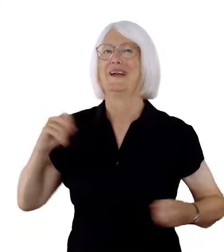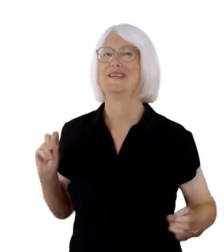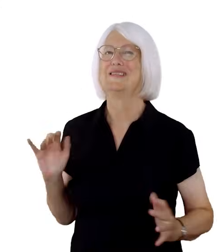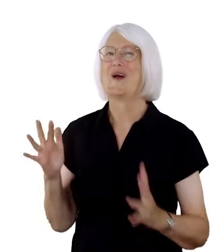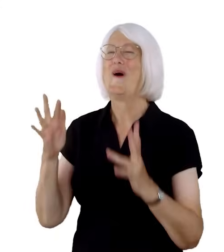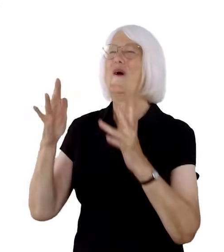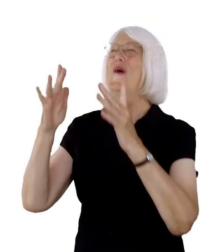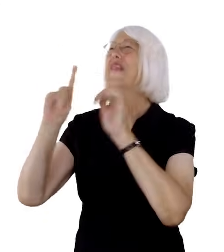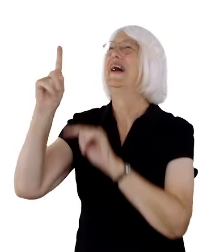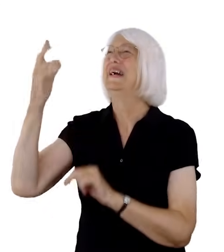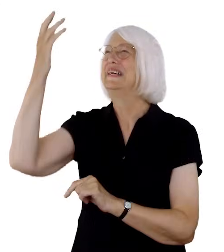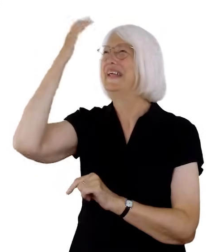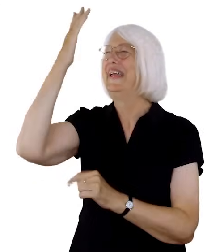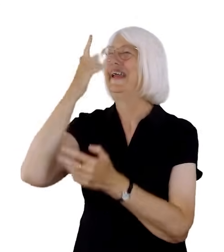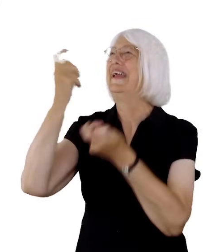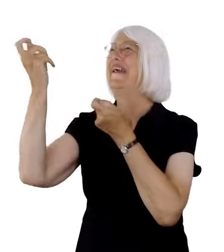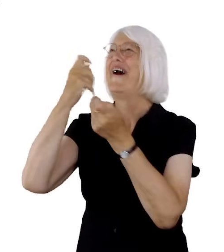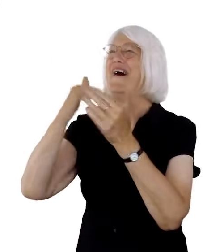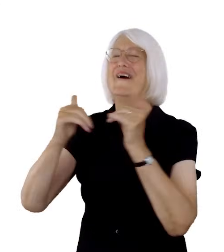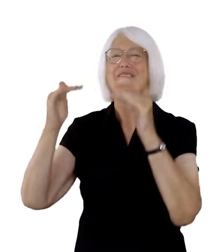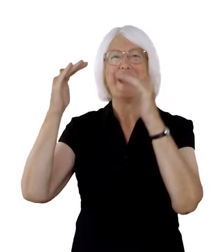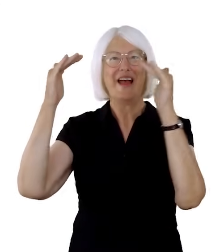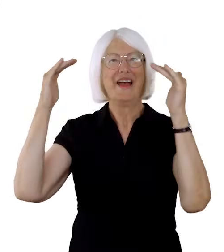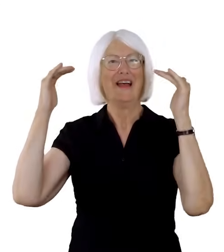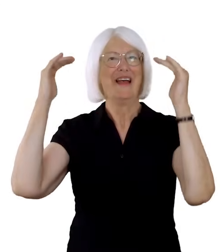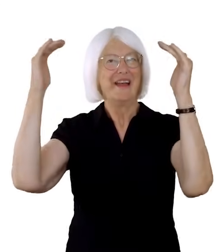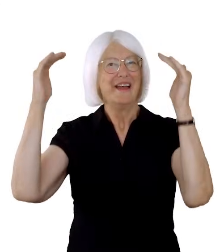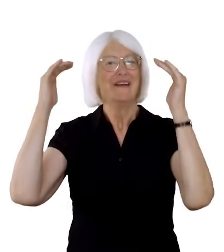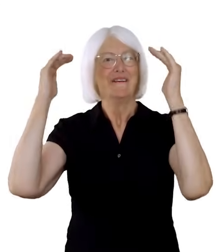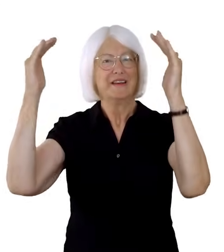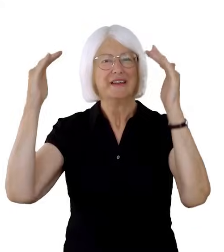Praise my soul, the King of heaven